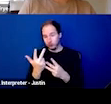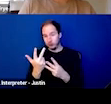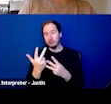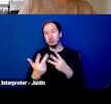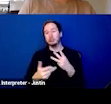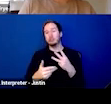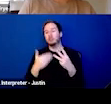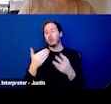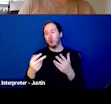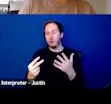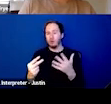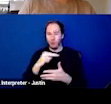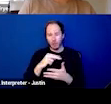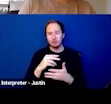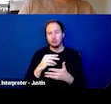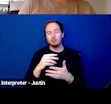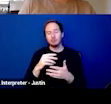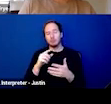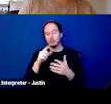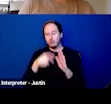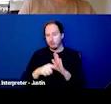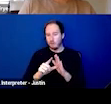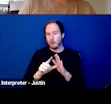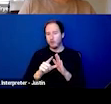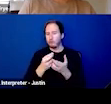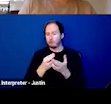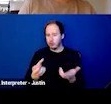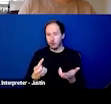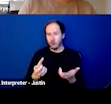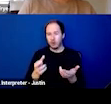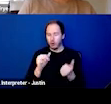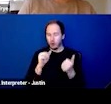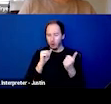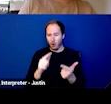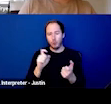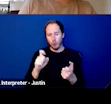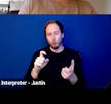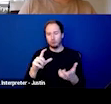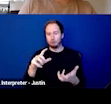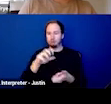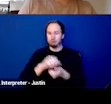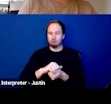and look at those recordings and slides and resources, because they are meant to be kind of a package that builds from each other.